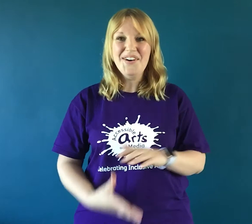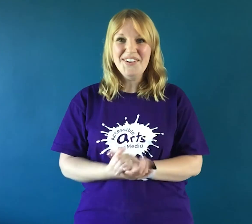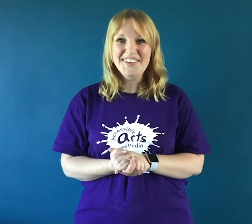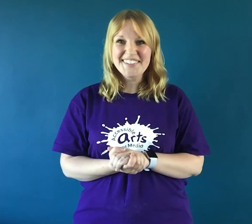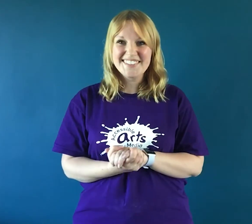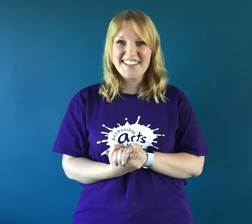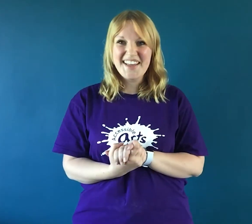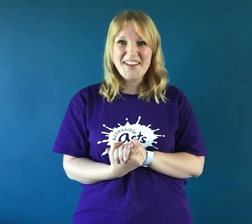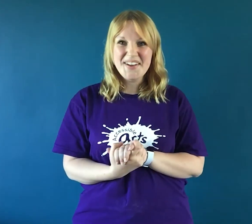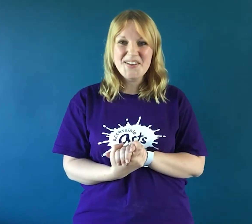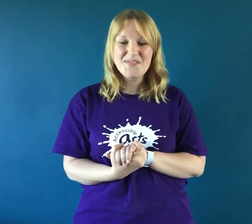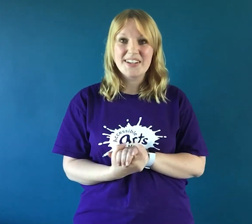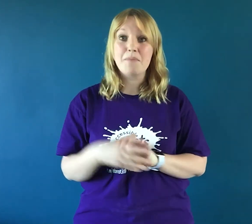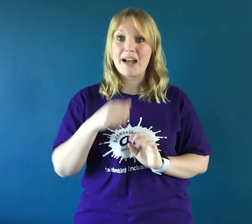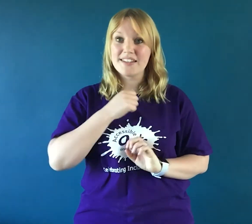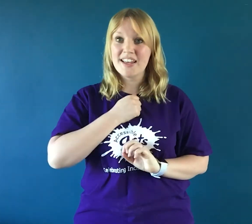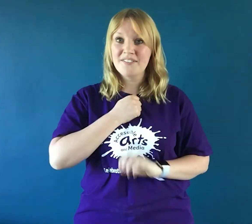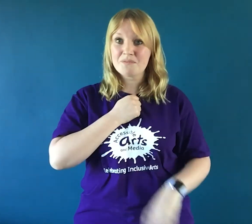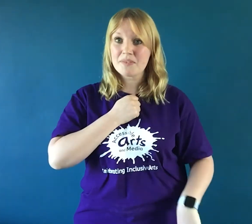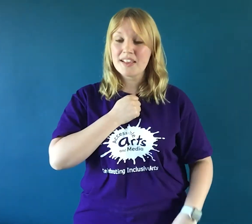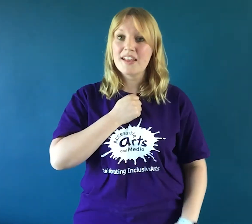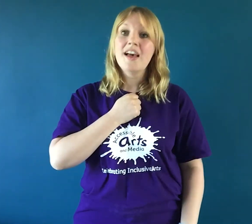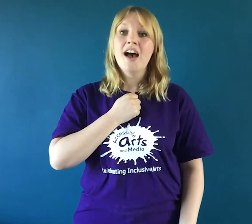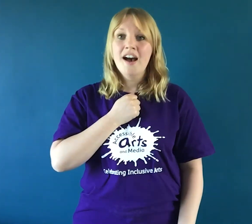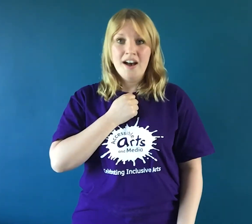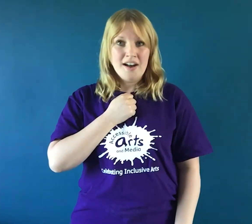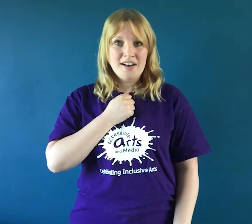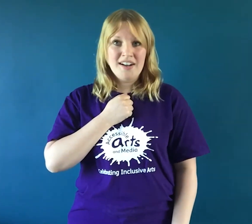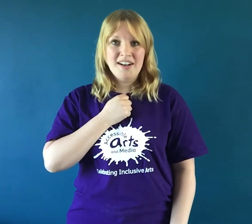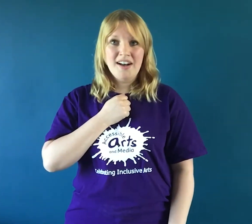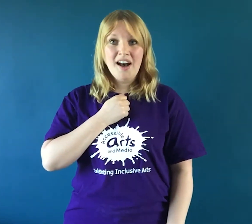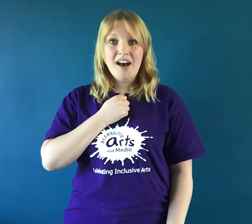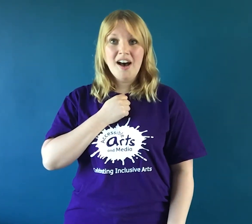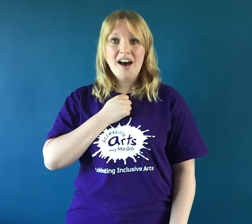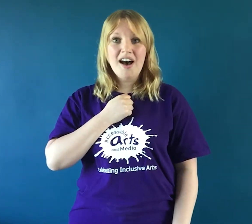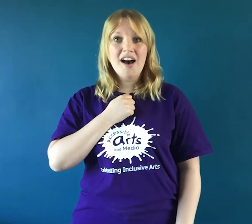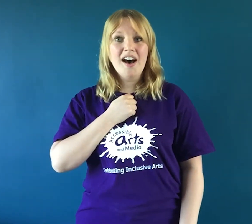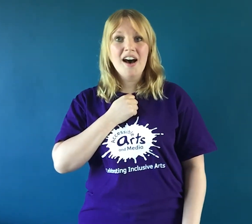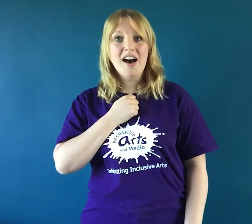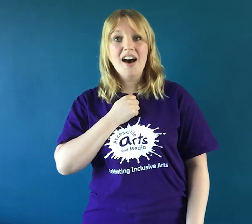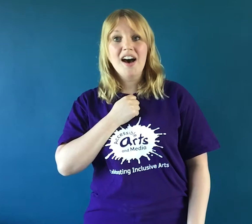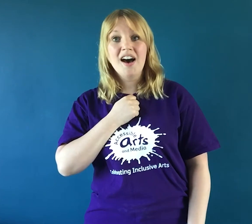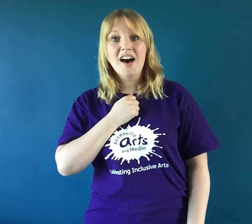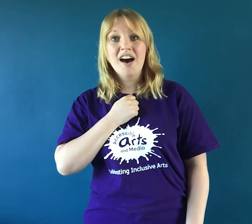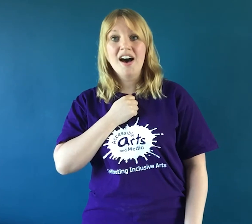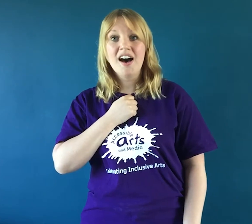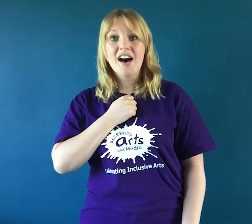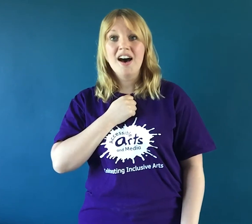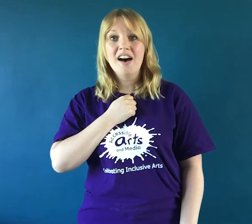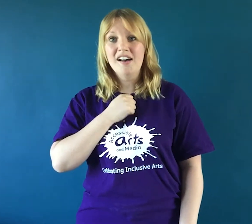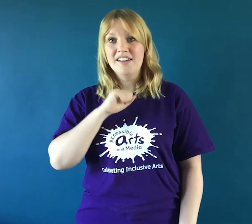Awesome. Ok my turn. Ah, ah, ah, ah, ah.